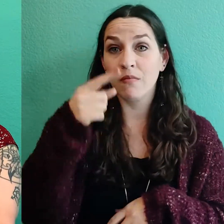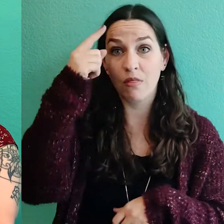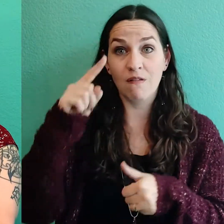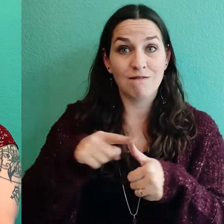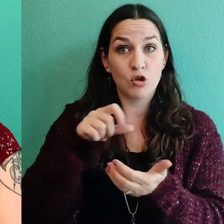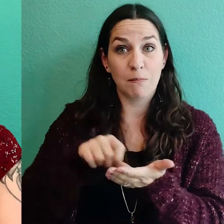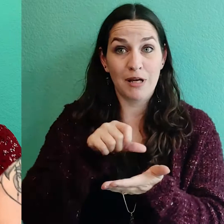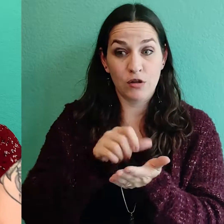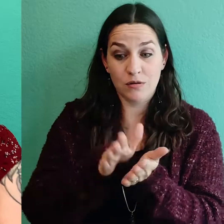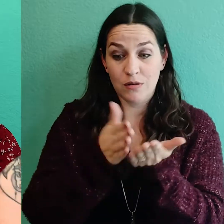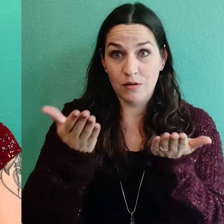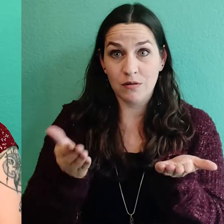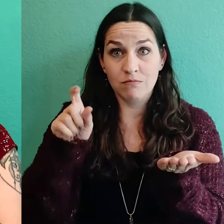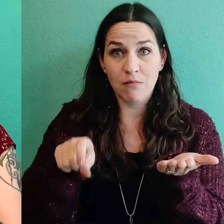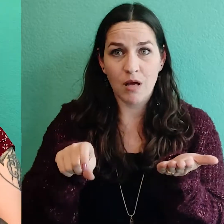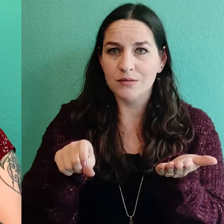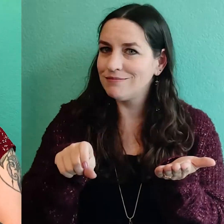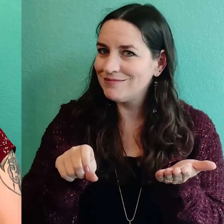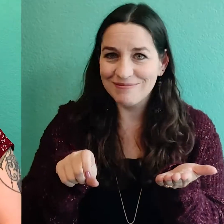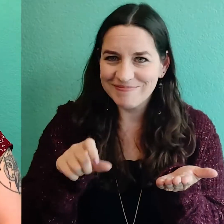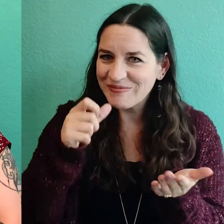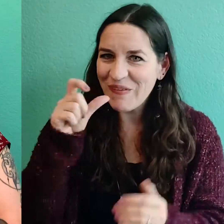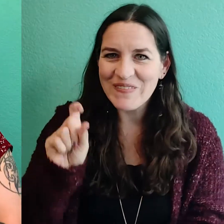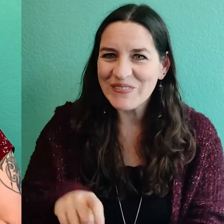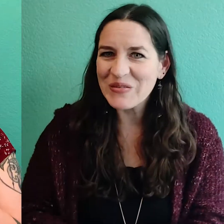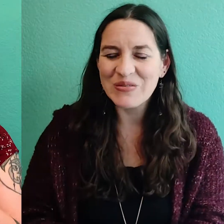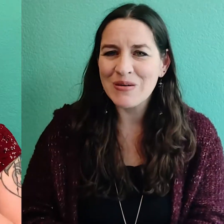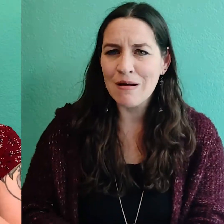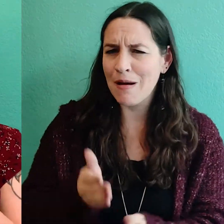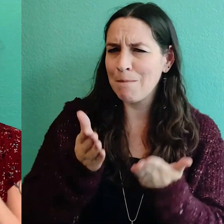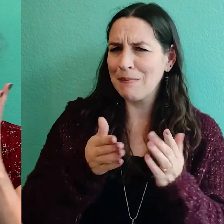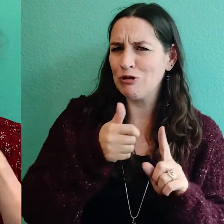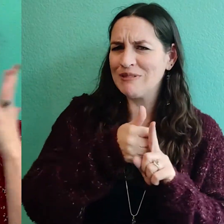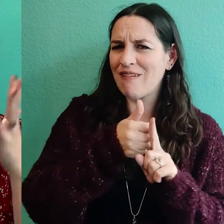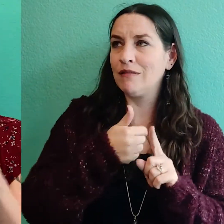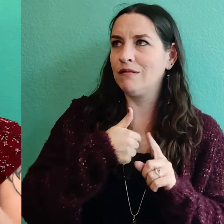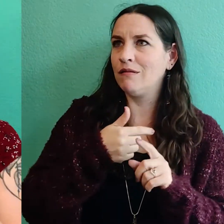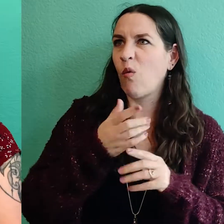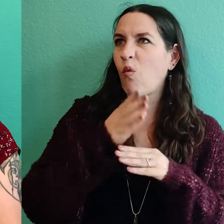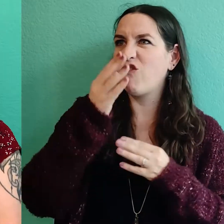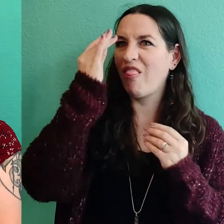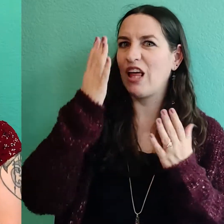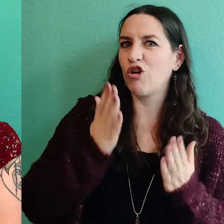page. As an overthinker, you probably, again, are idealizing a journal as